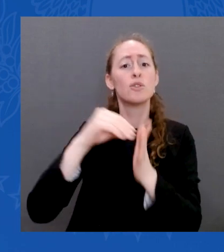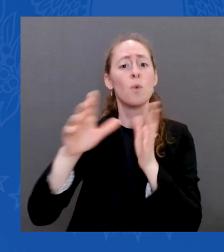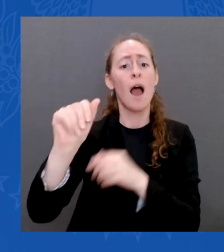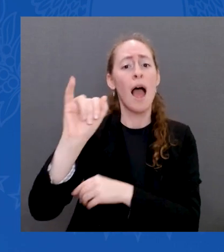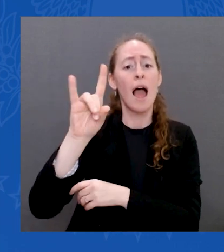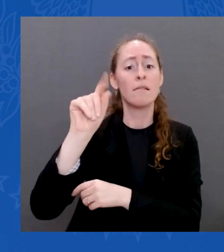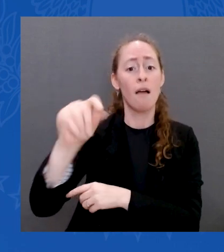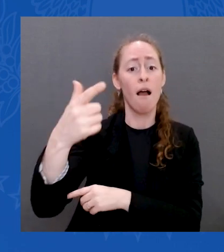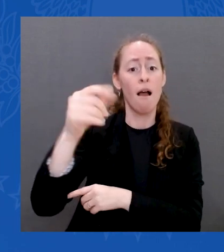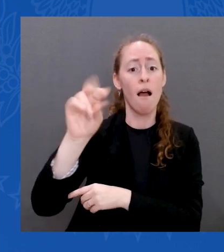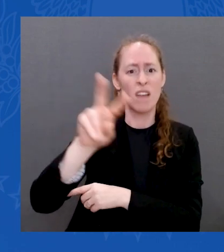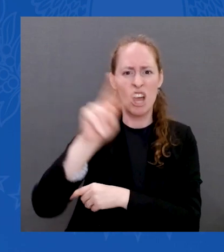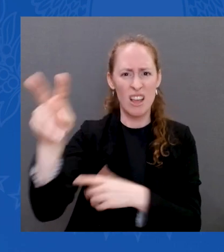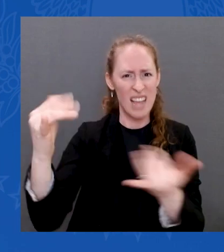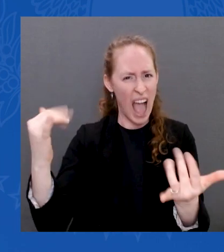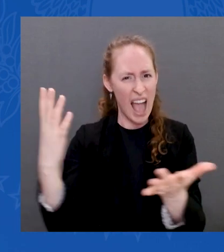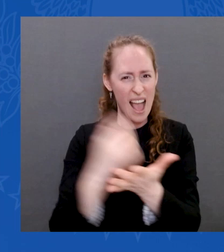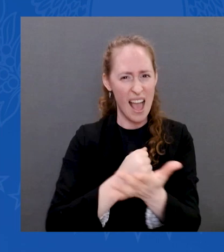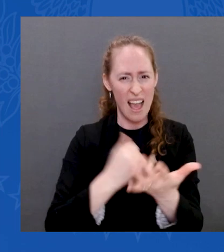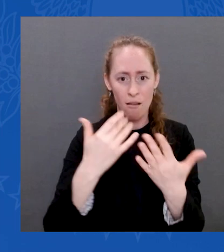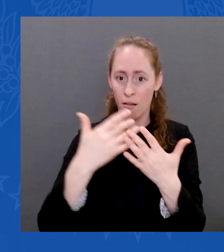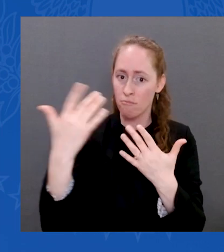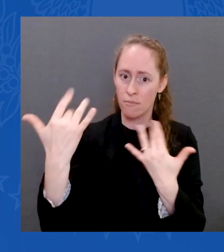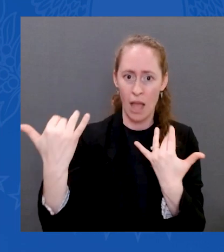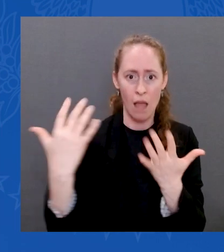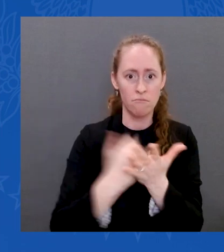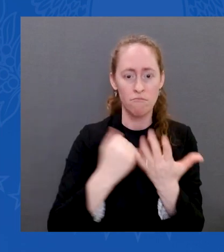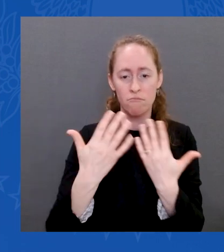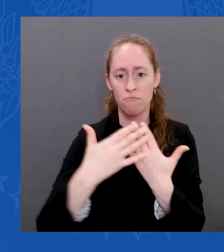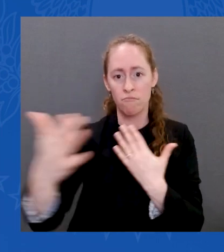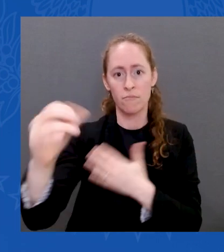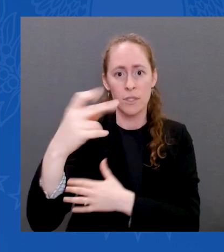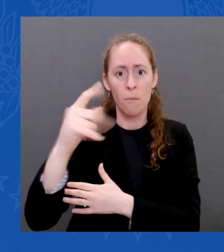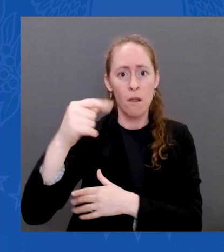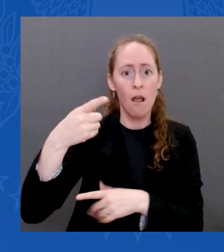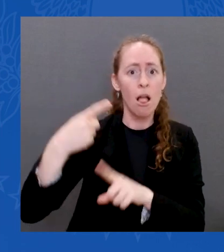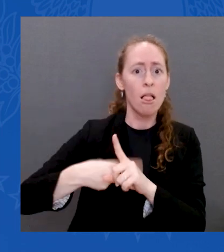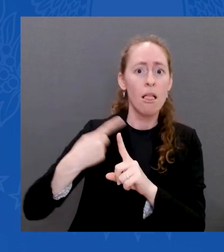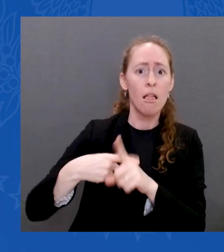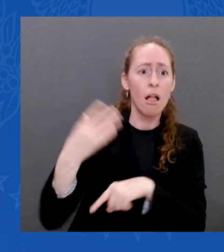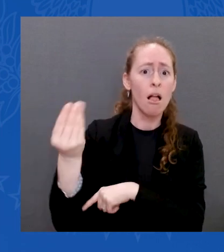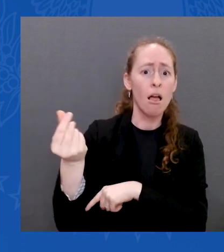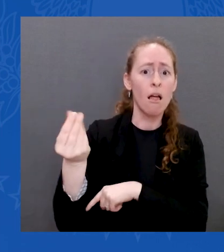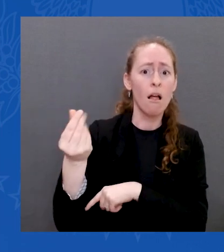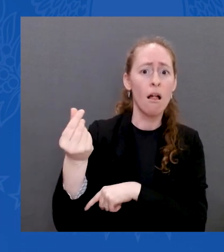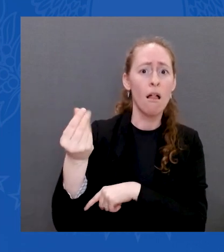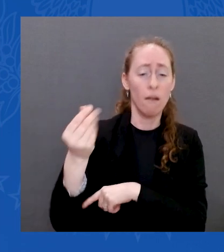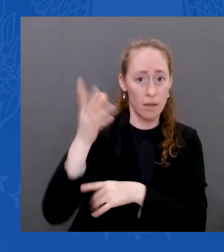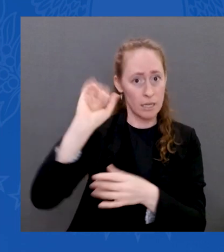count toward forgiveness. Okay, that's your homework. I hope all your plus ones have been taking notes here